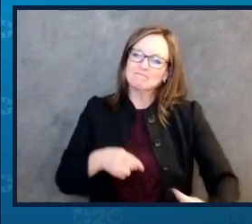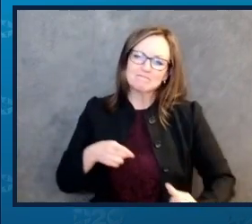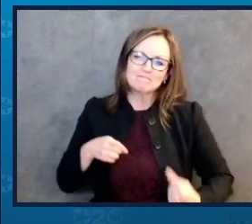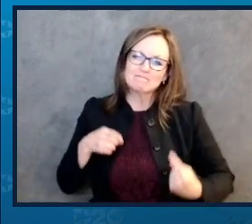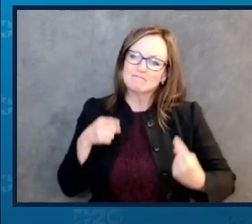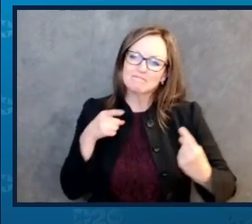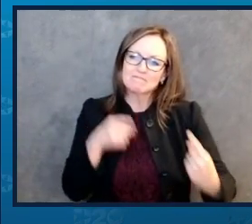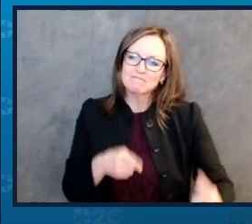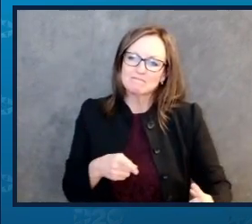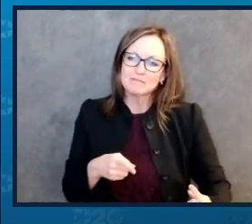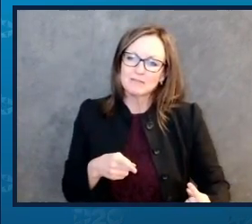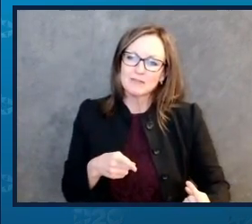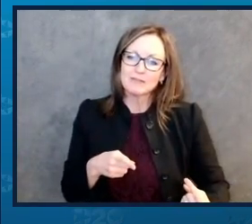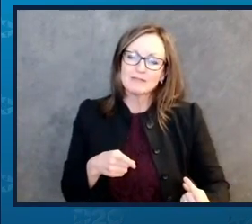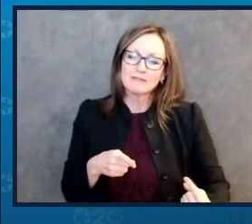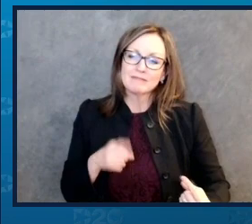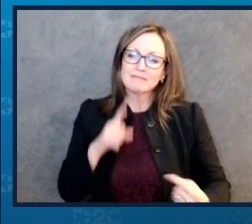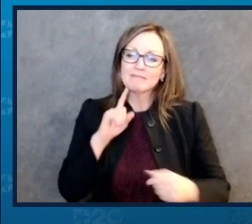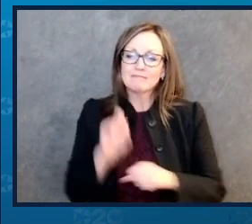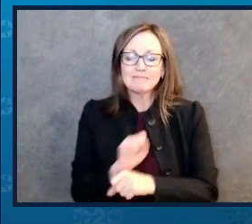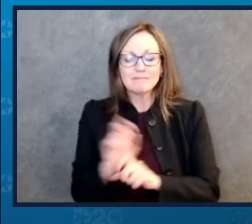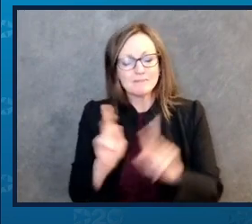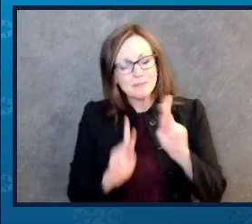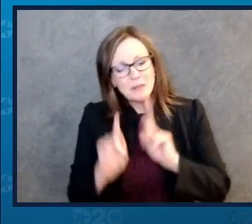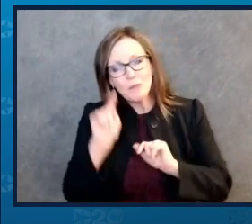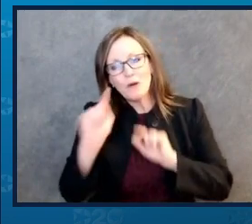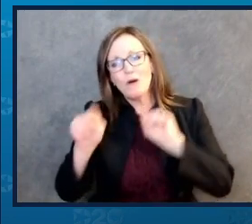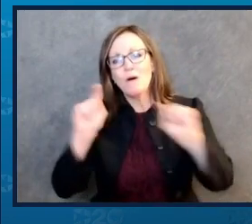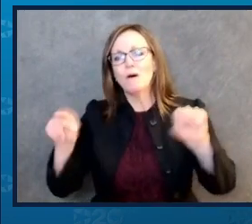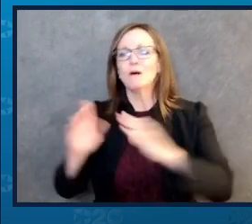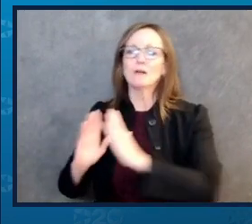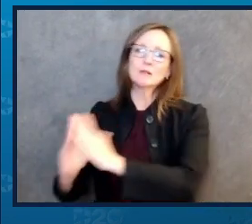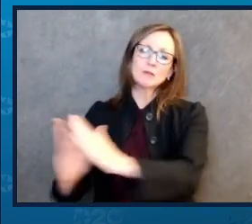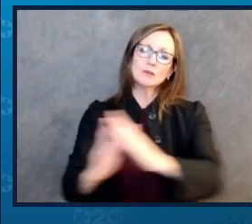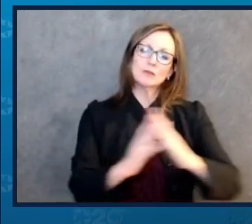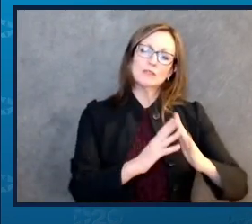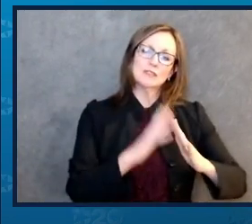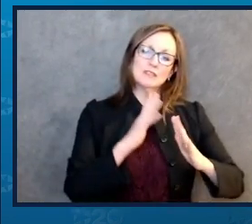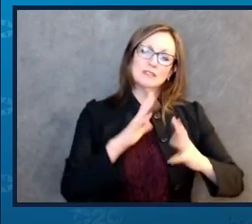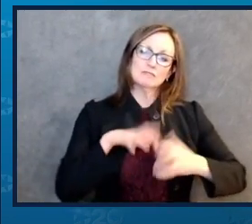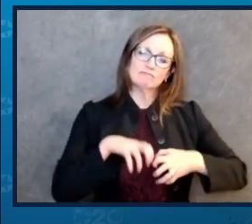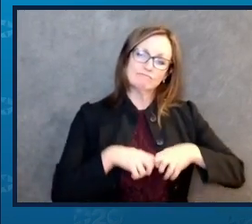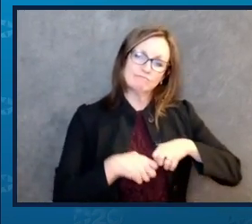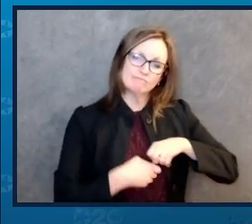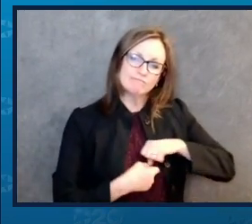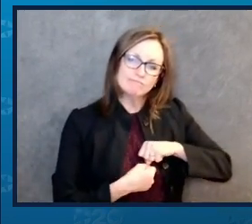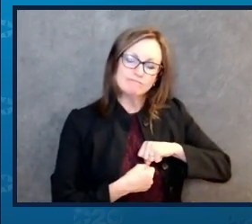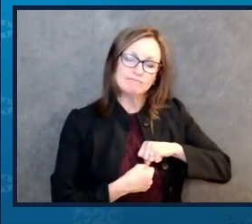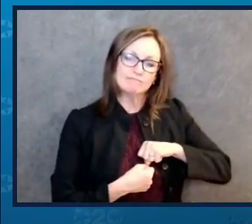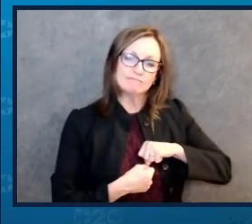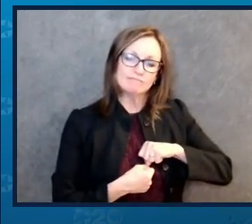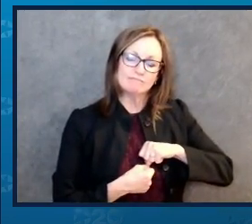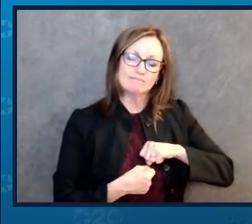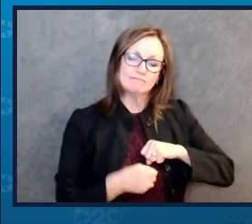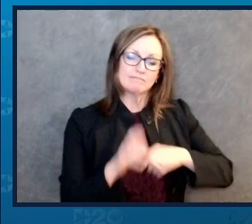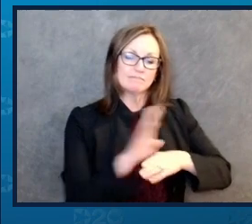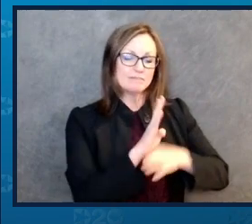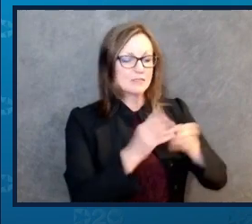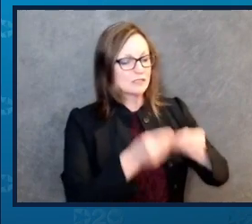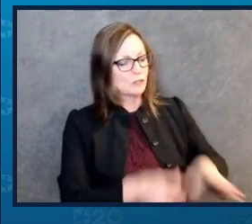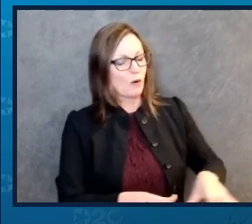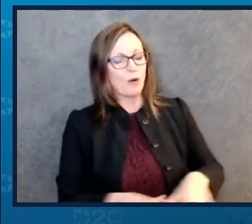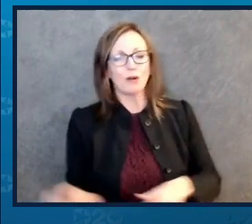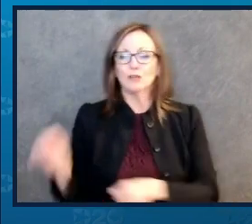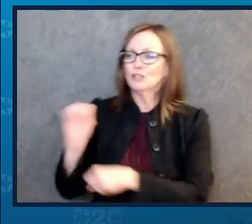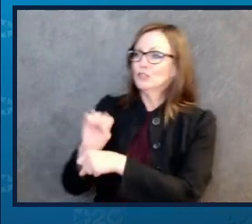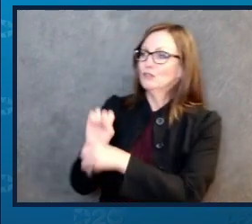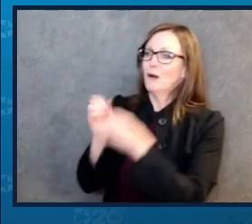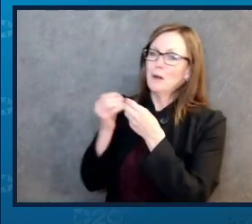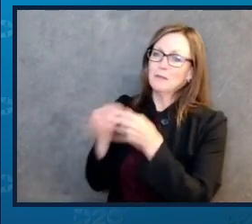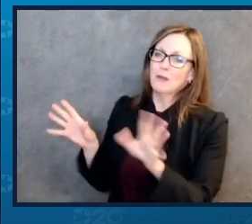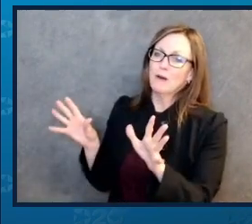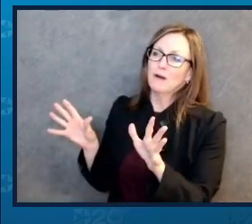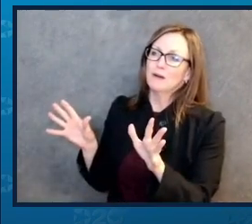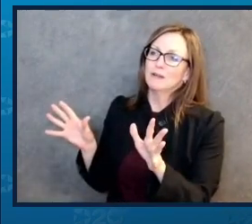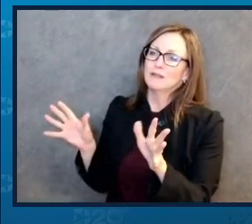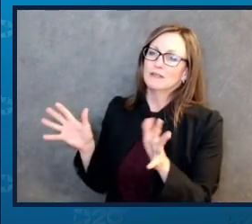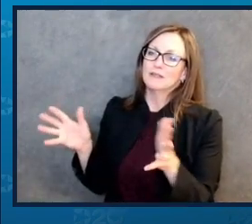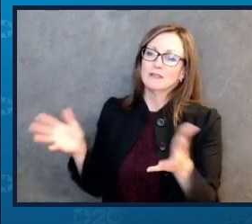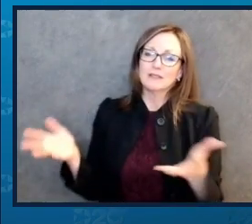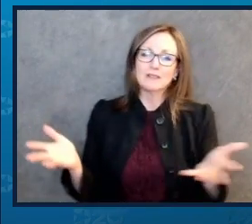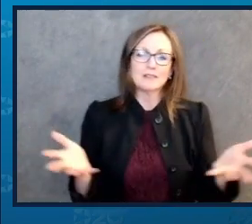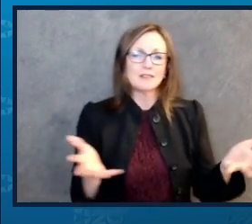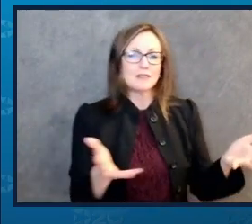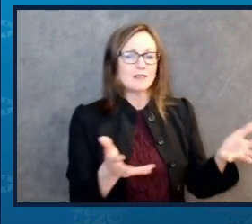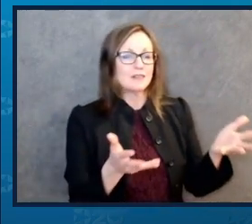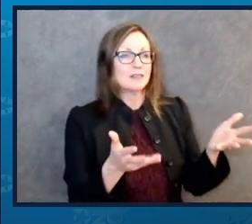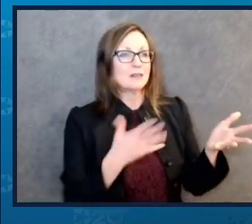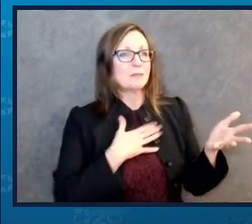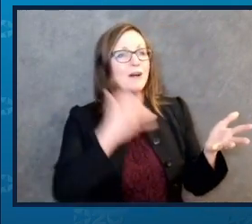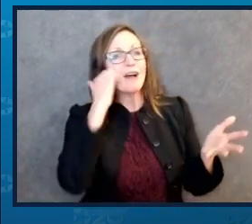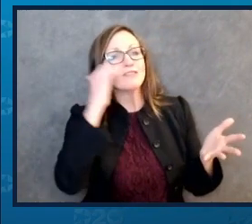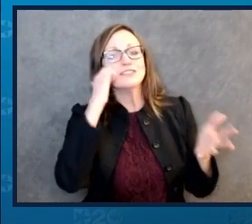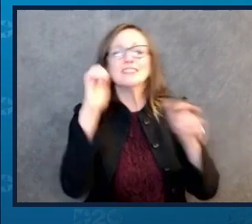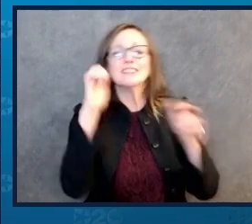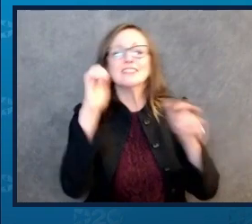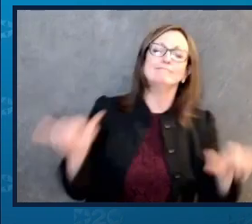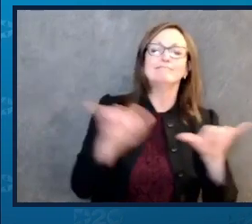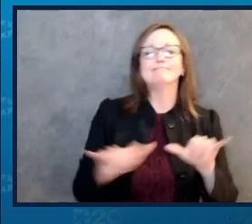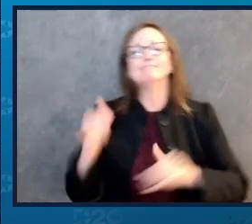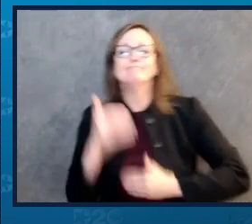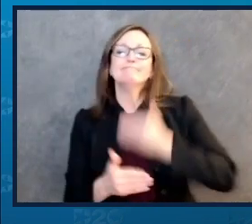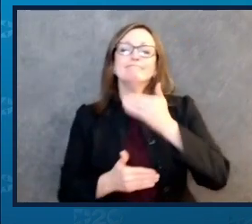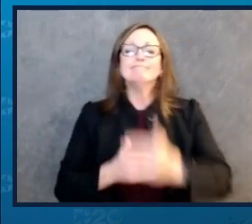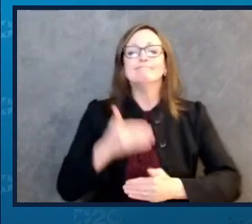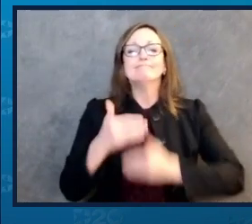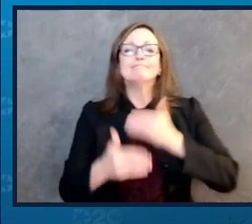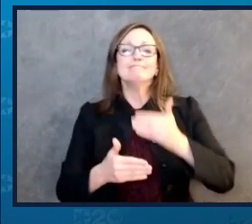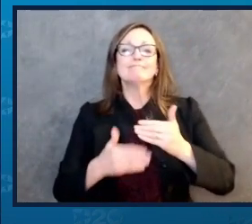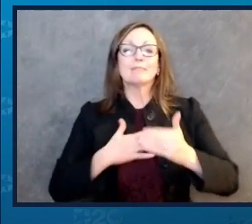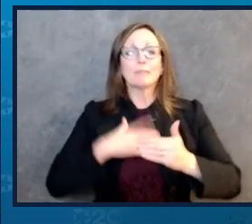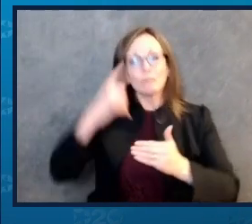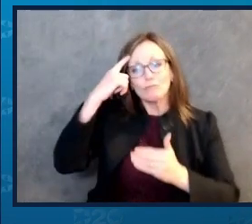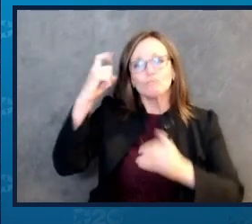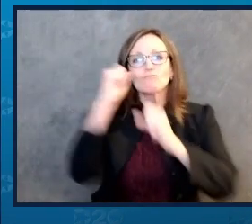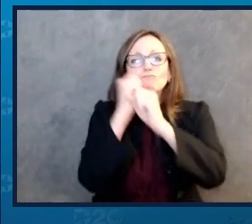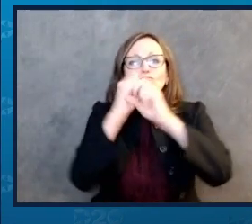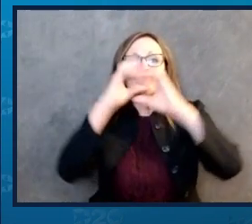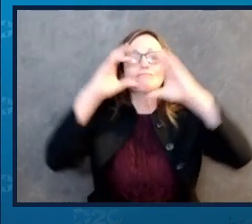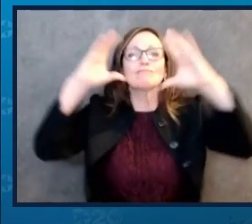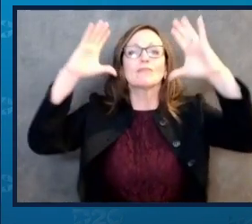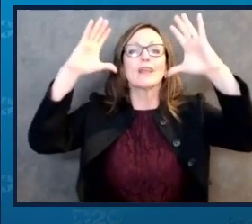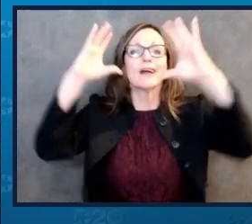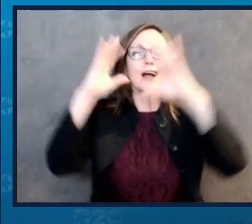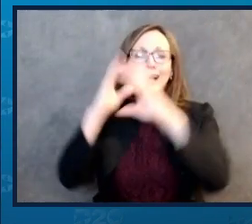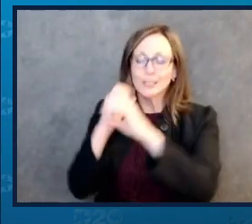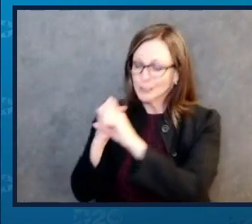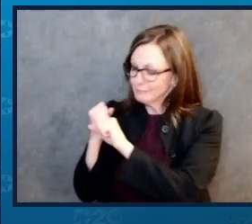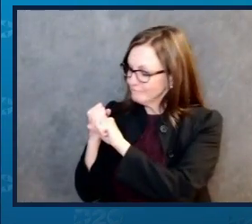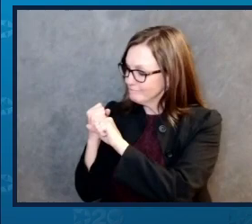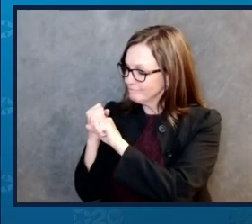THE LOSS OF JOBS.